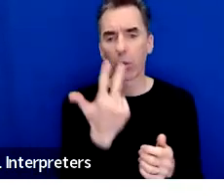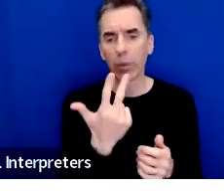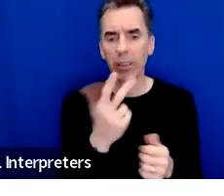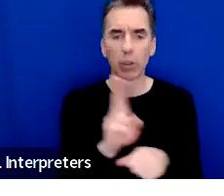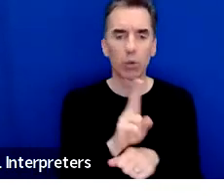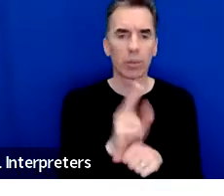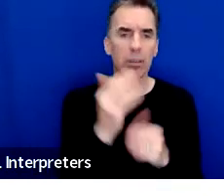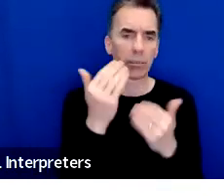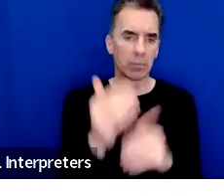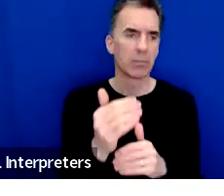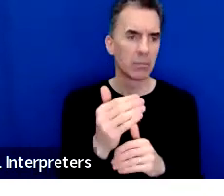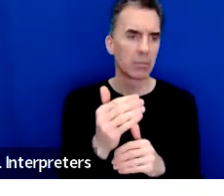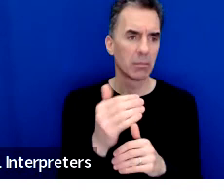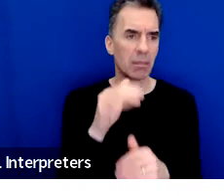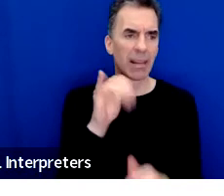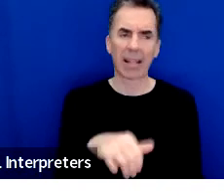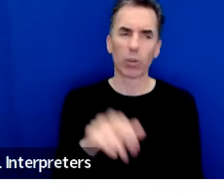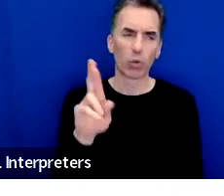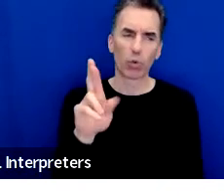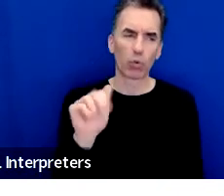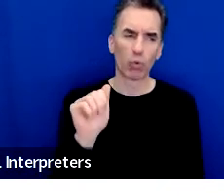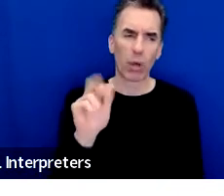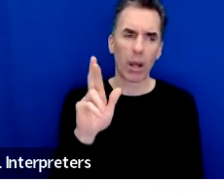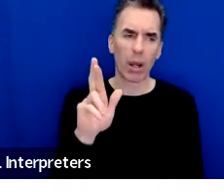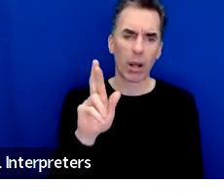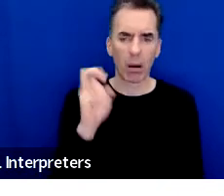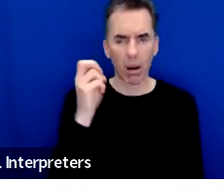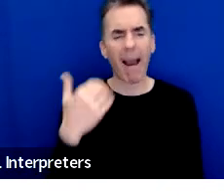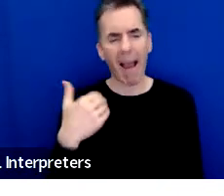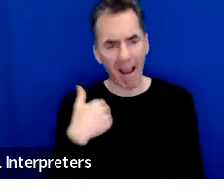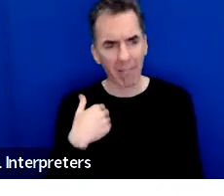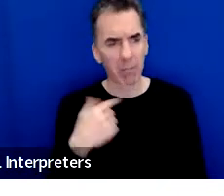Those are rare, but they do exist, but most of them are unlimited.